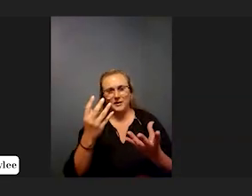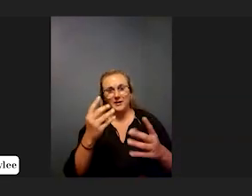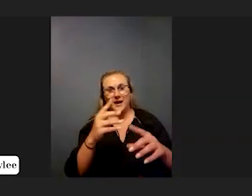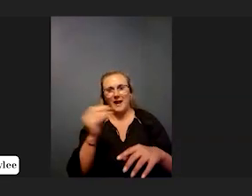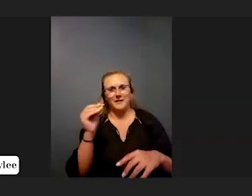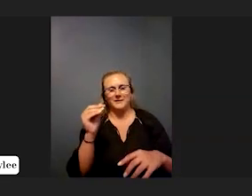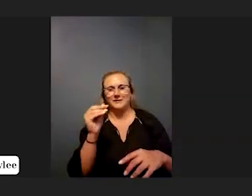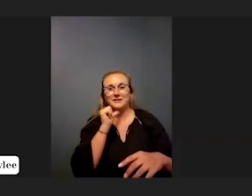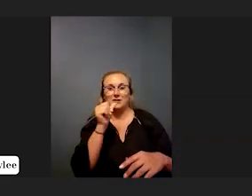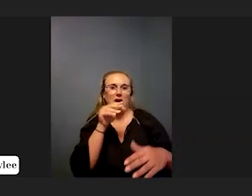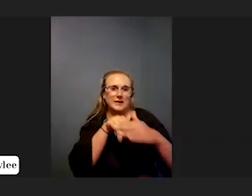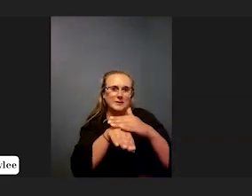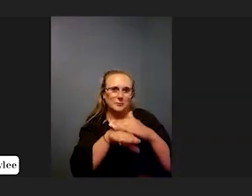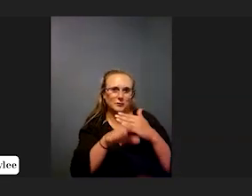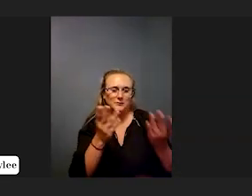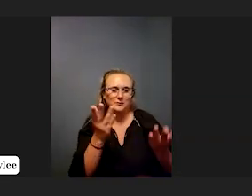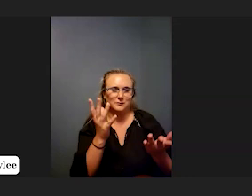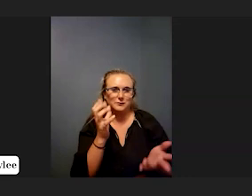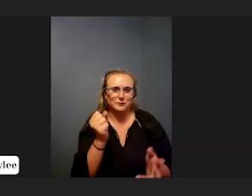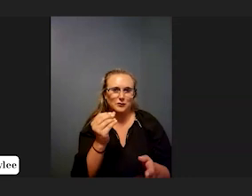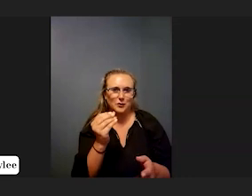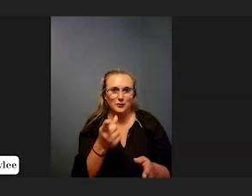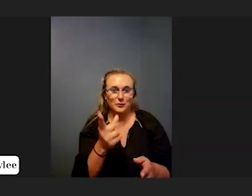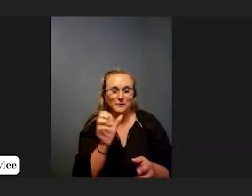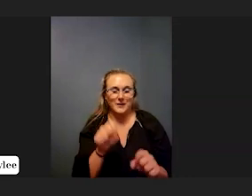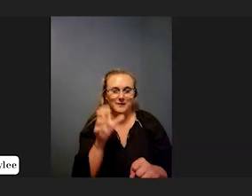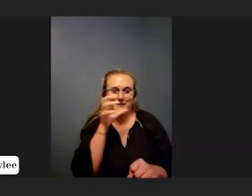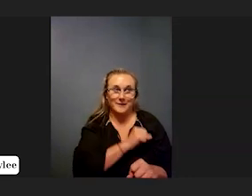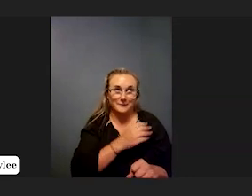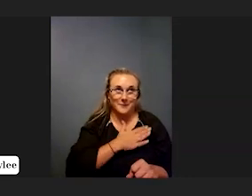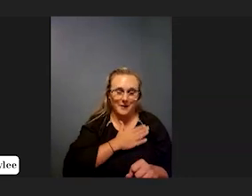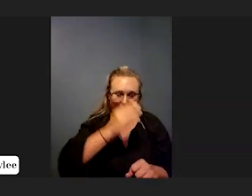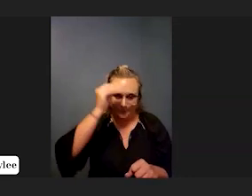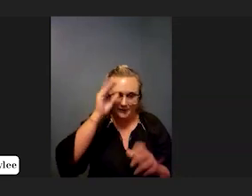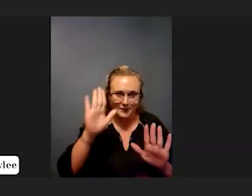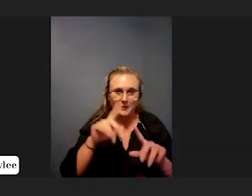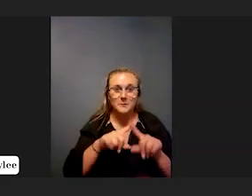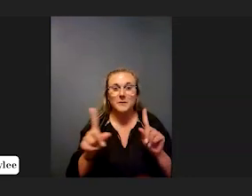So you can kind of guess where my my leanings are, but you can't put a table in alt text.